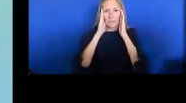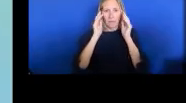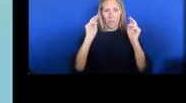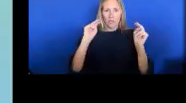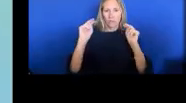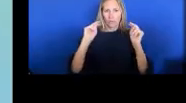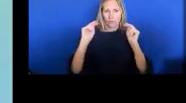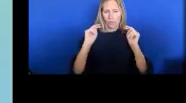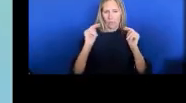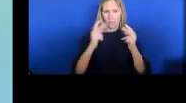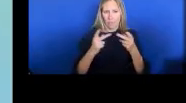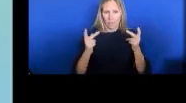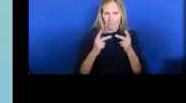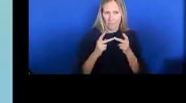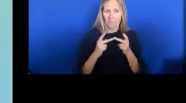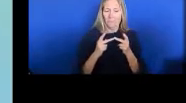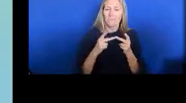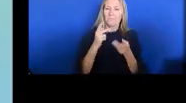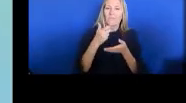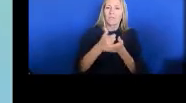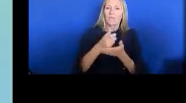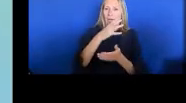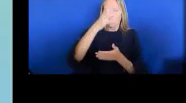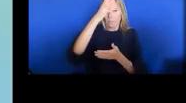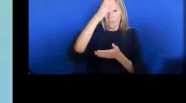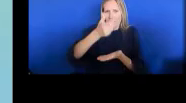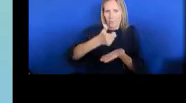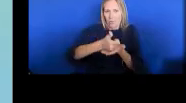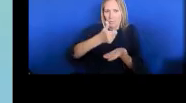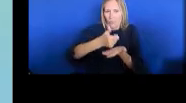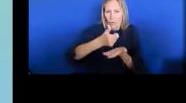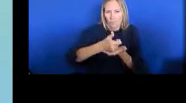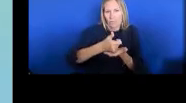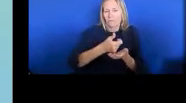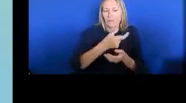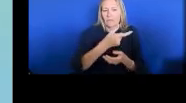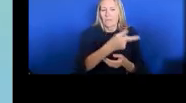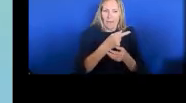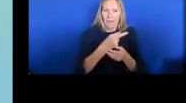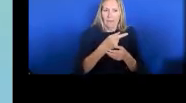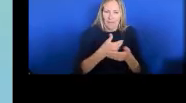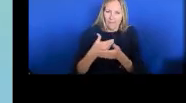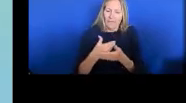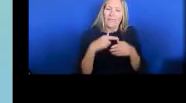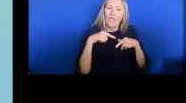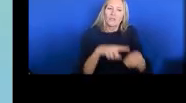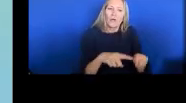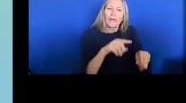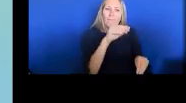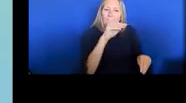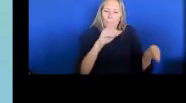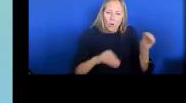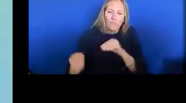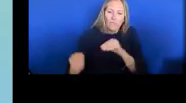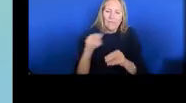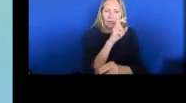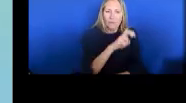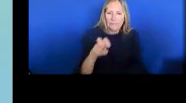transition, and helping parents to support their infant during movement transitions allows the infant to adjust to various head